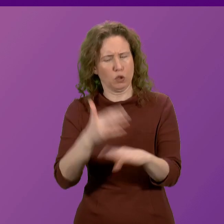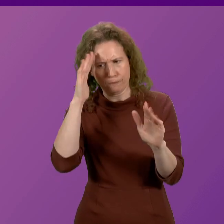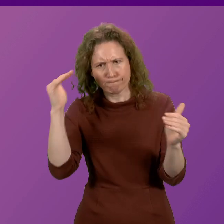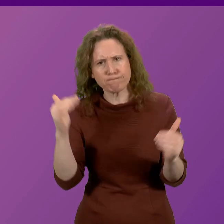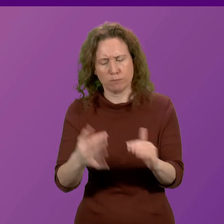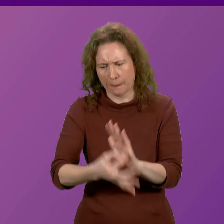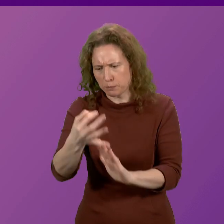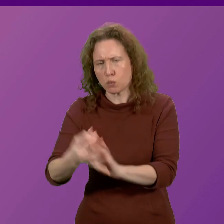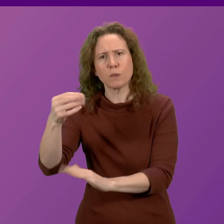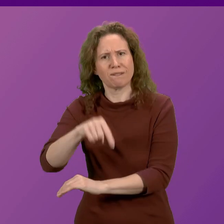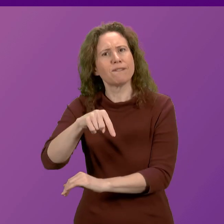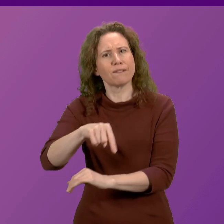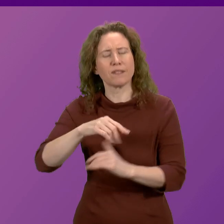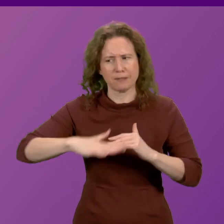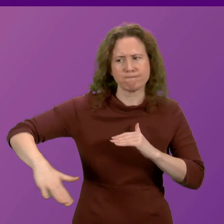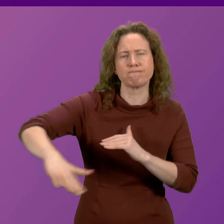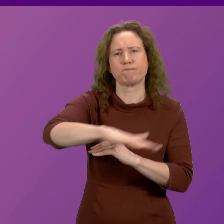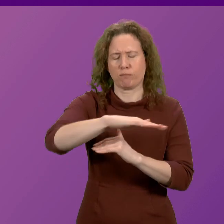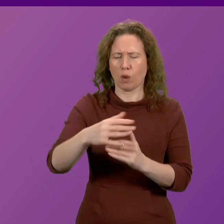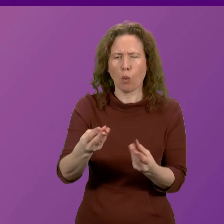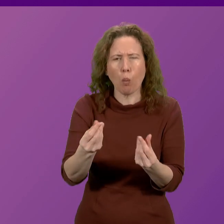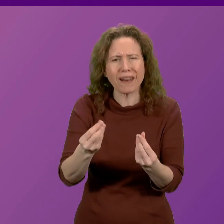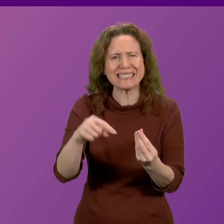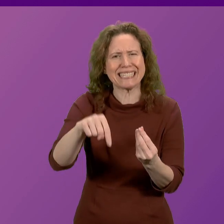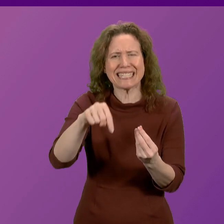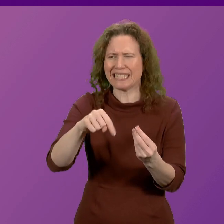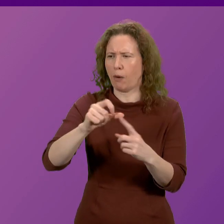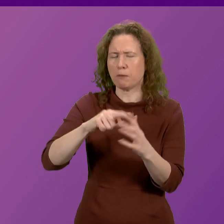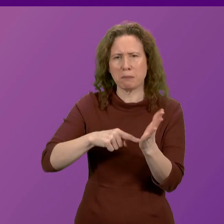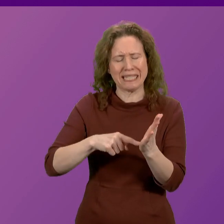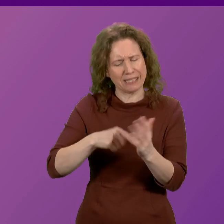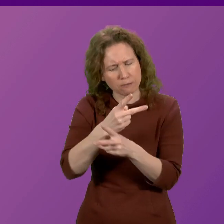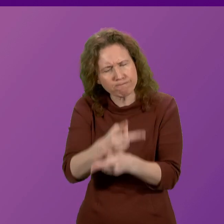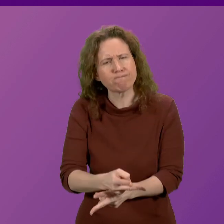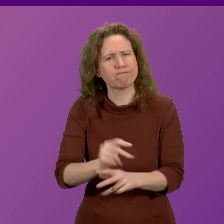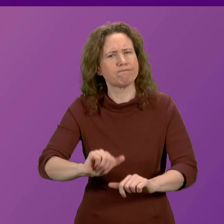improve the quality of Scotland’s peatland resource. It is a huge